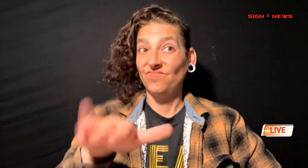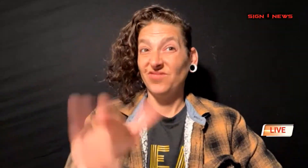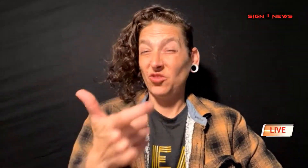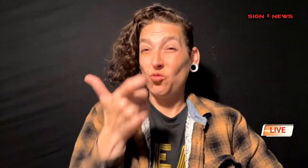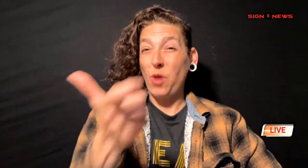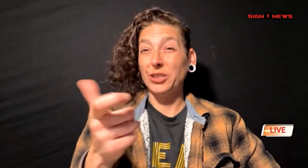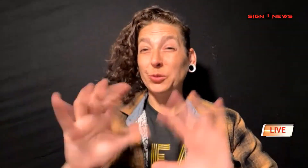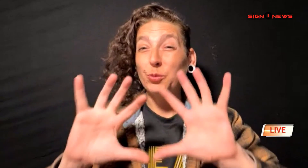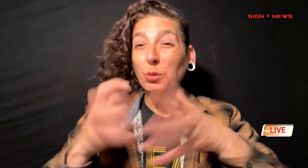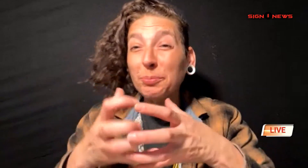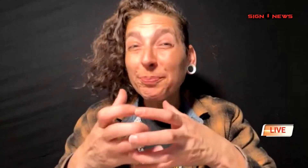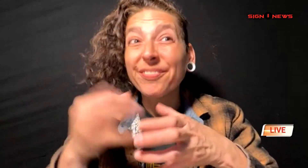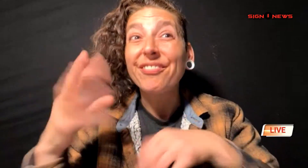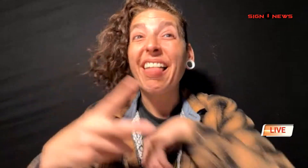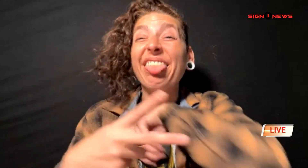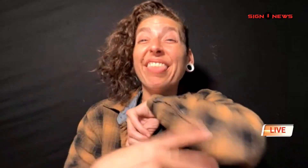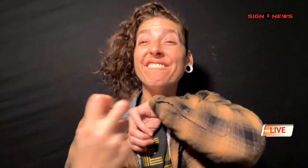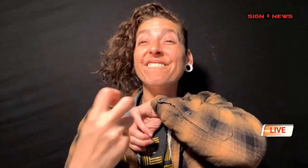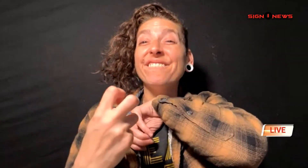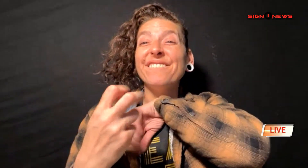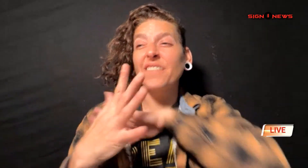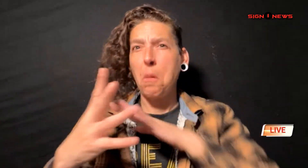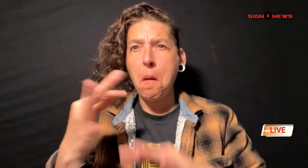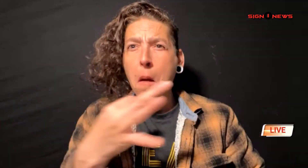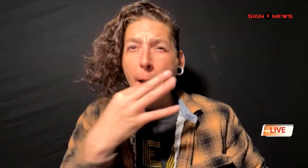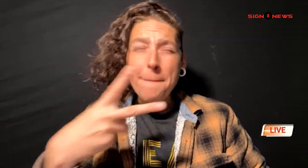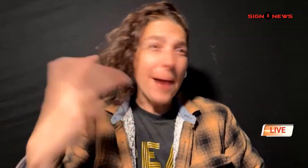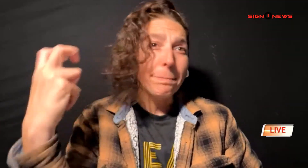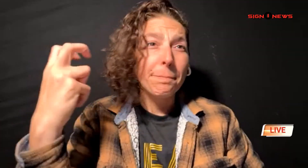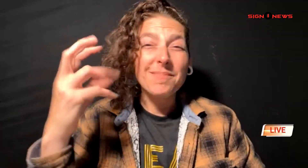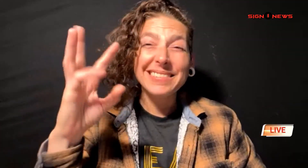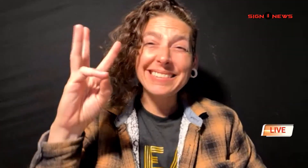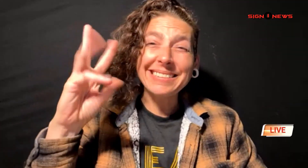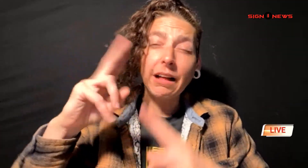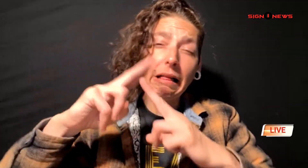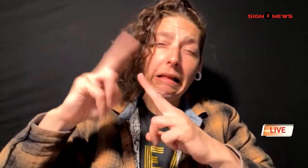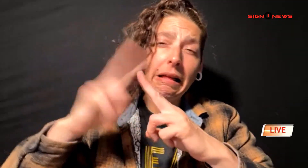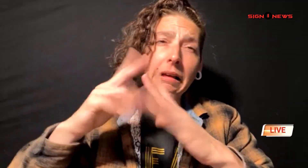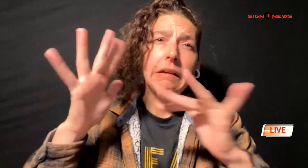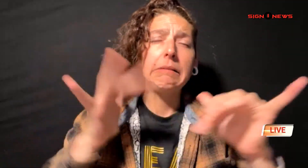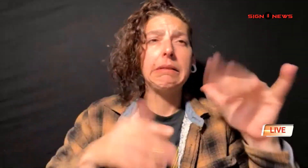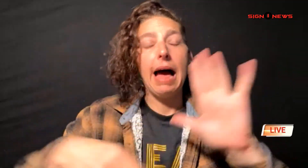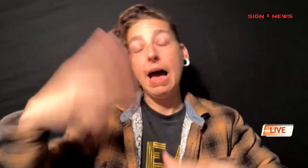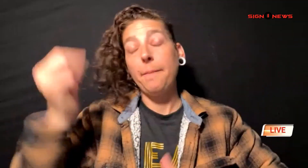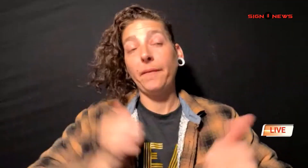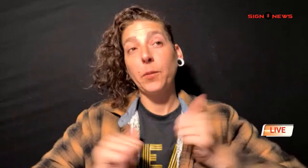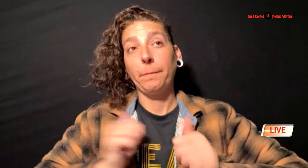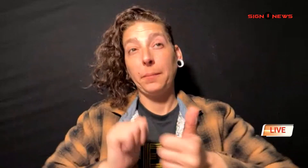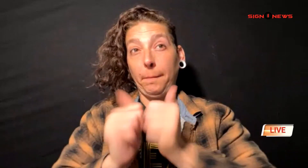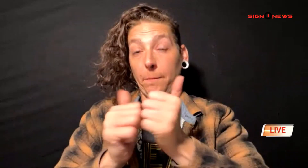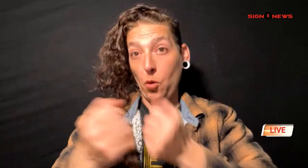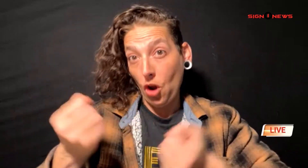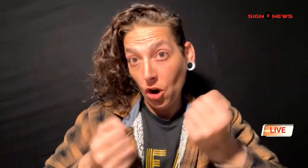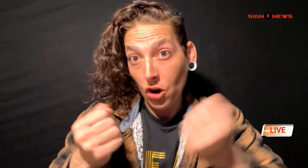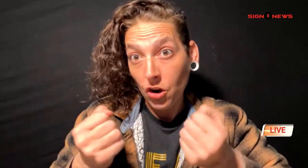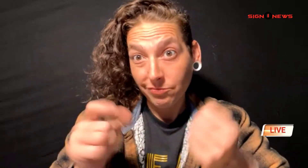watch as a group of thieves steal six high-performance sports cars from a Kentucky